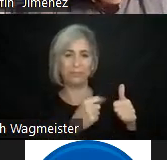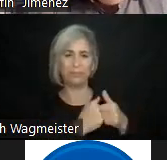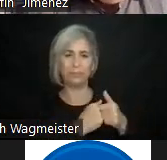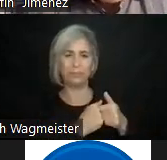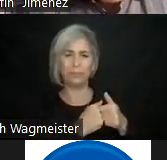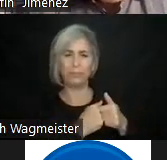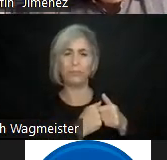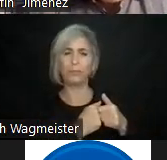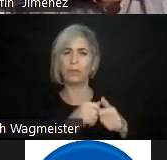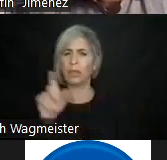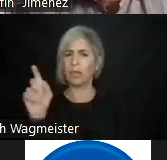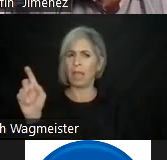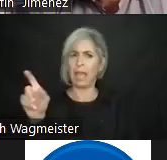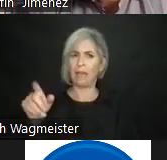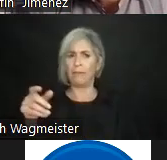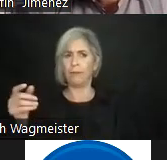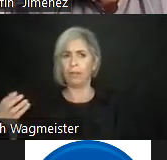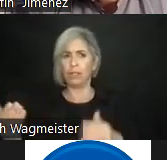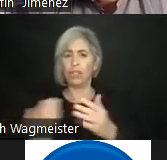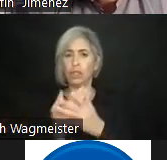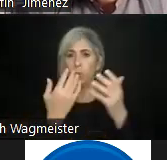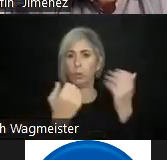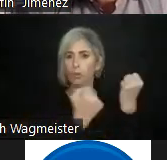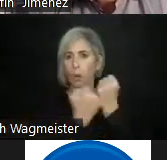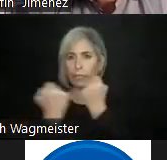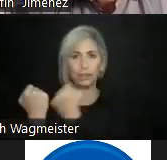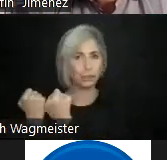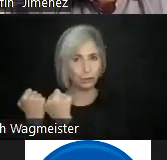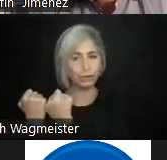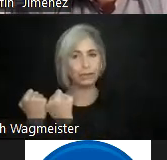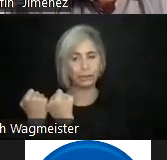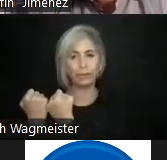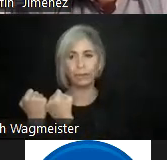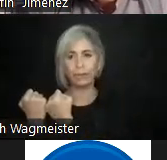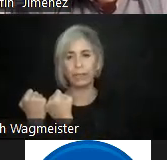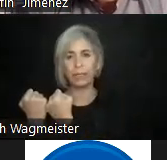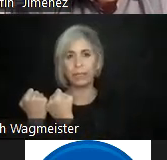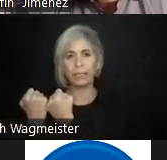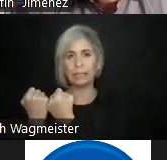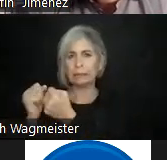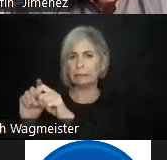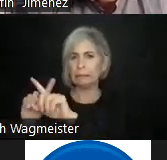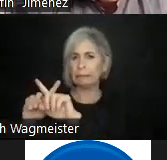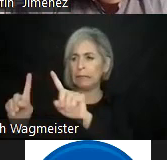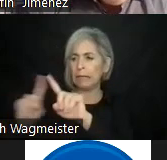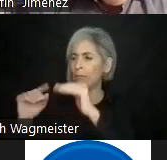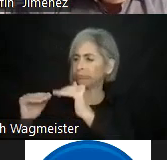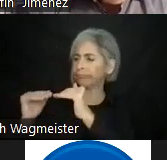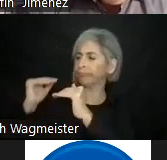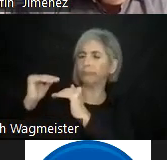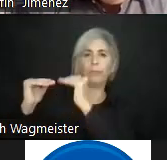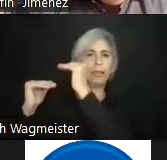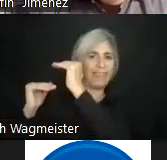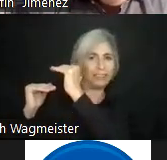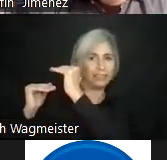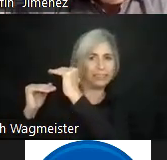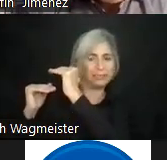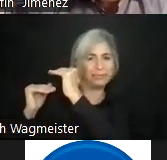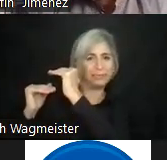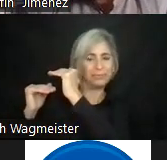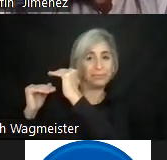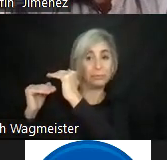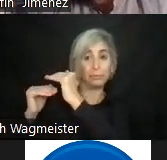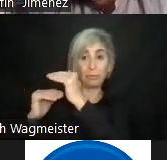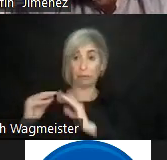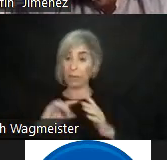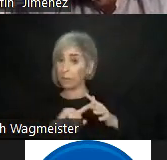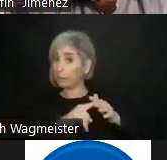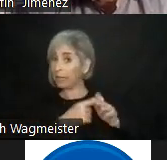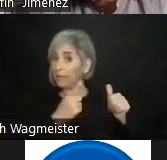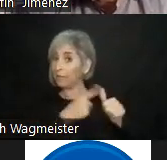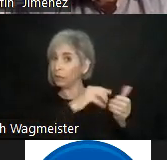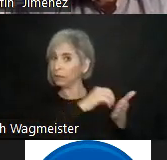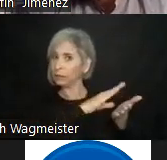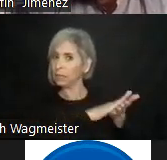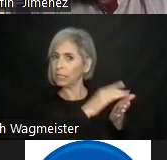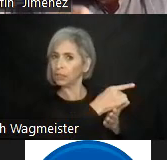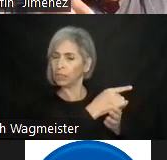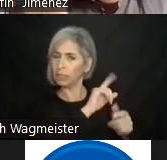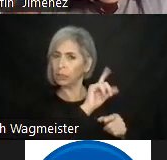we have a new structure with different levels. At the beginning, the first edition, 2011, we had